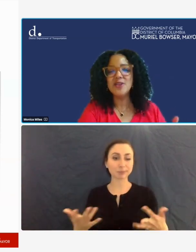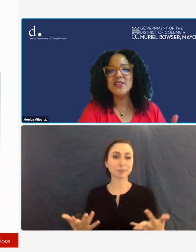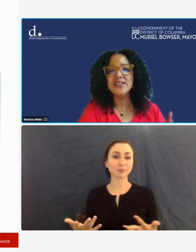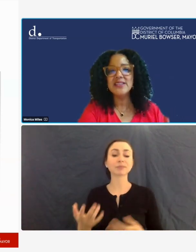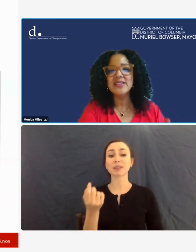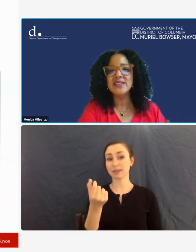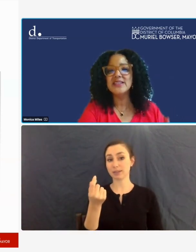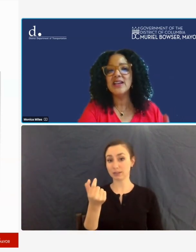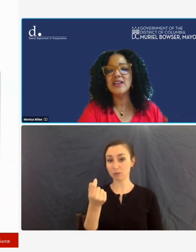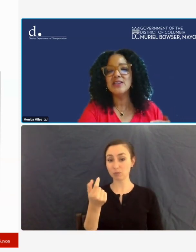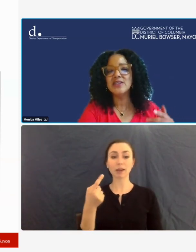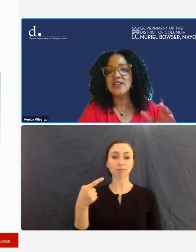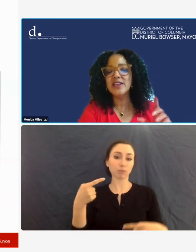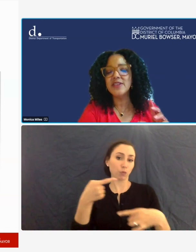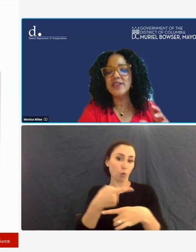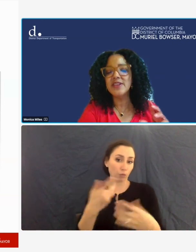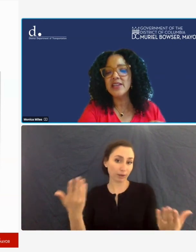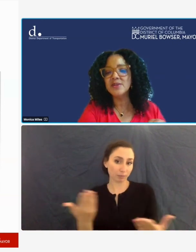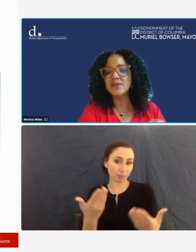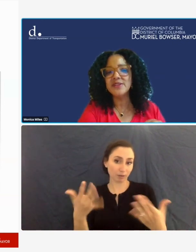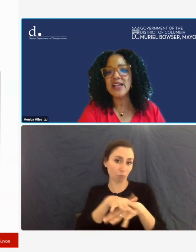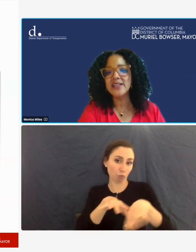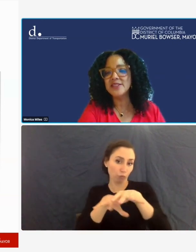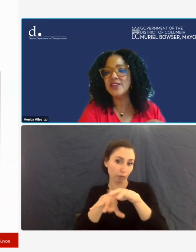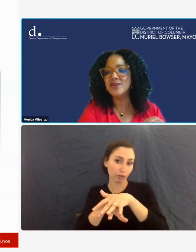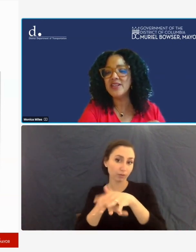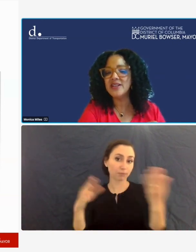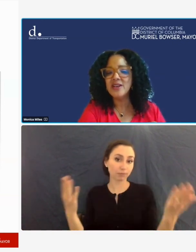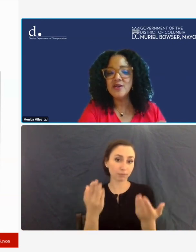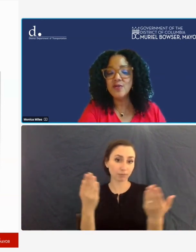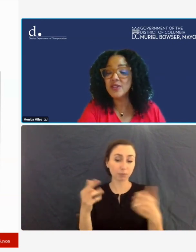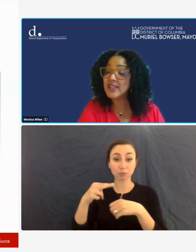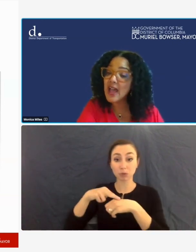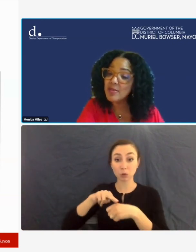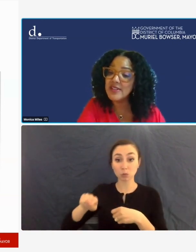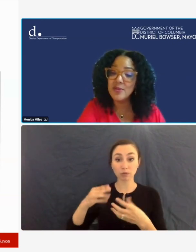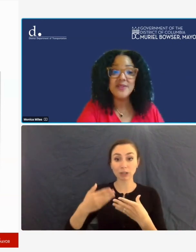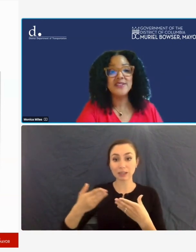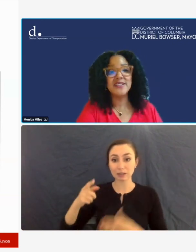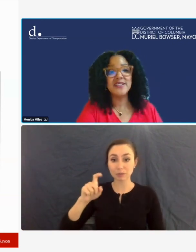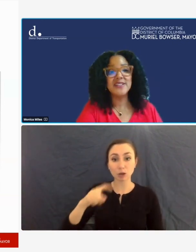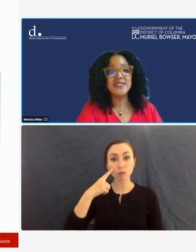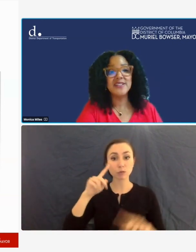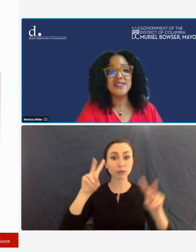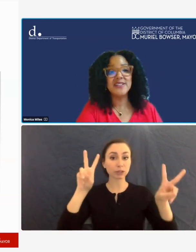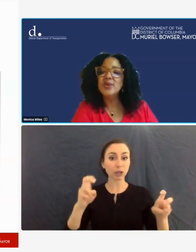this is the the items the reference items that you need for the topics that we've discussed so we've